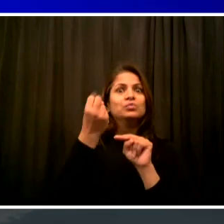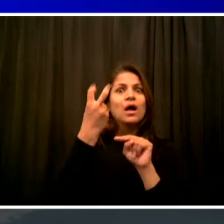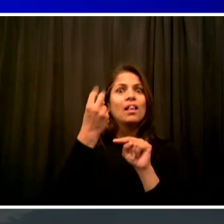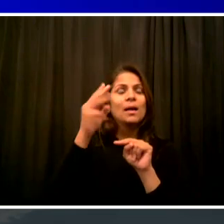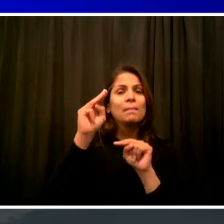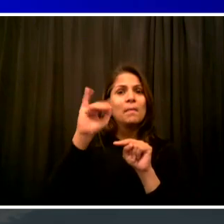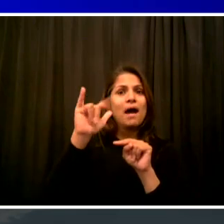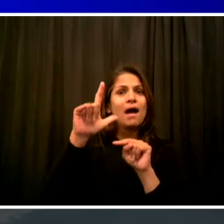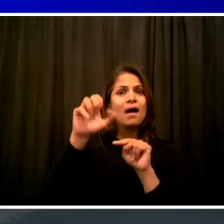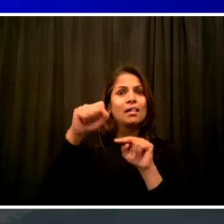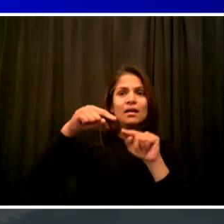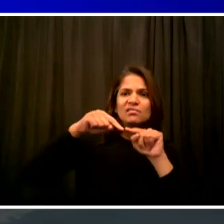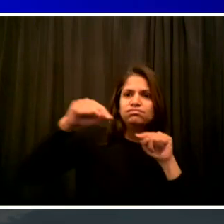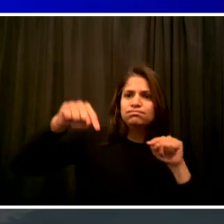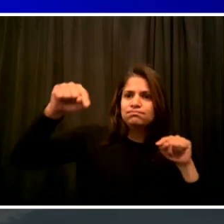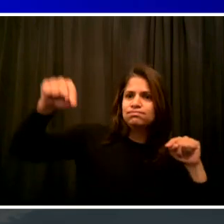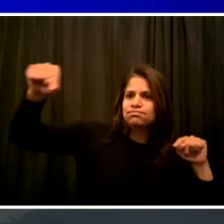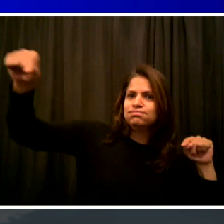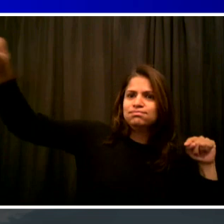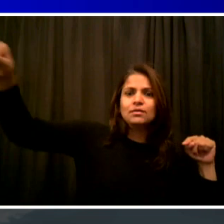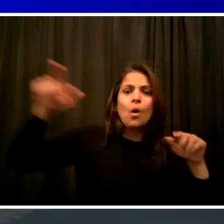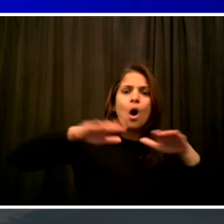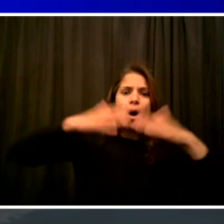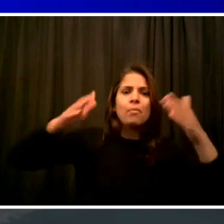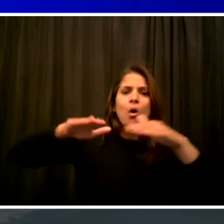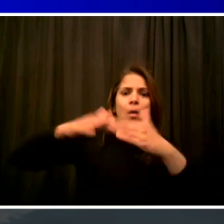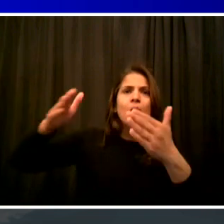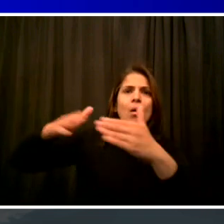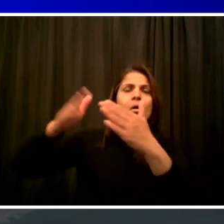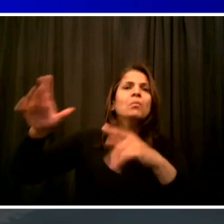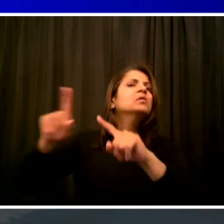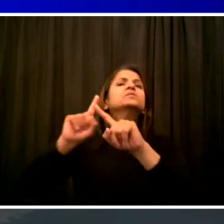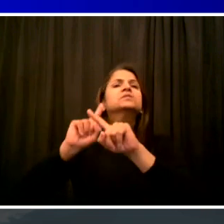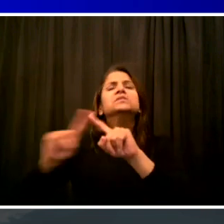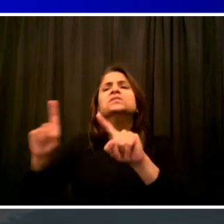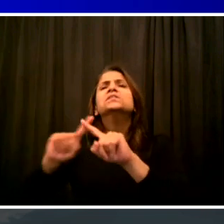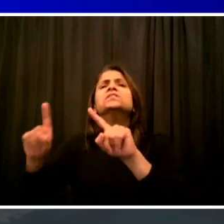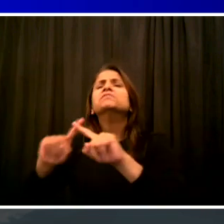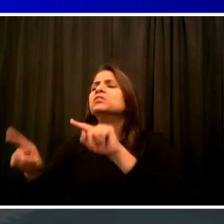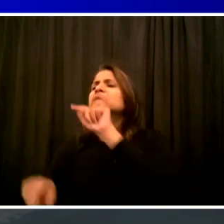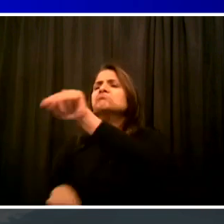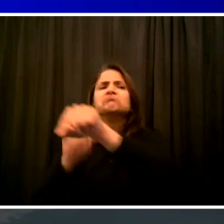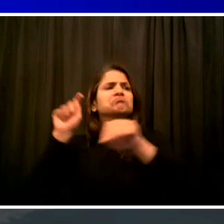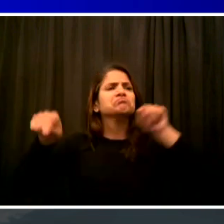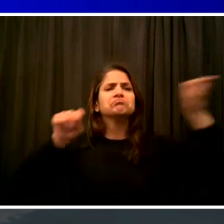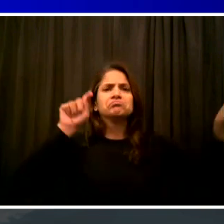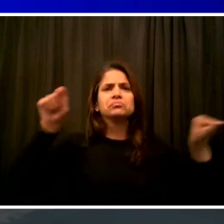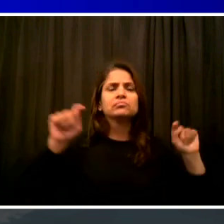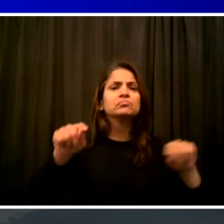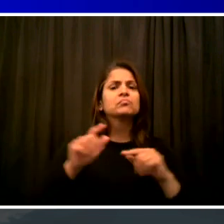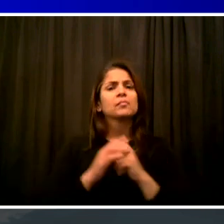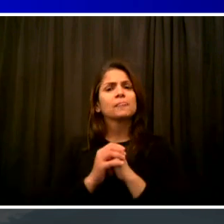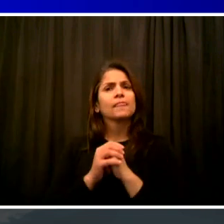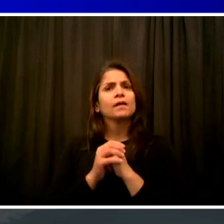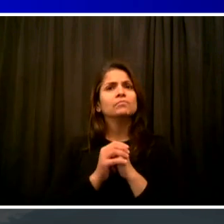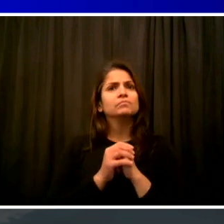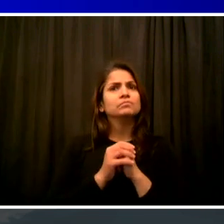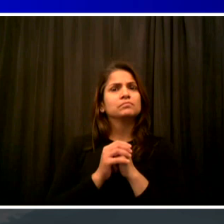OPEN SRTEETS WILL BE OPENING TOMORROW, THURSDAY. AND THIS WILL BE DIFFERENT TYPES OF POEN TSREETS. IT WILLBE